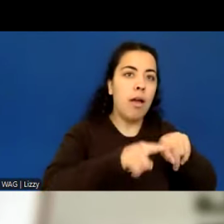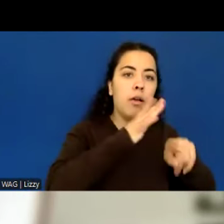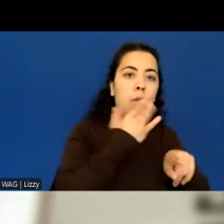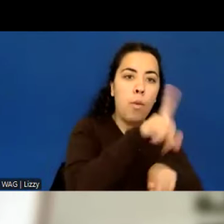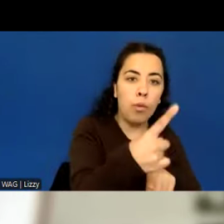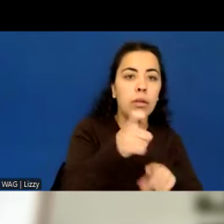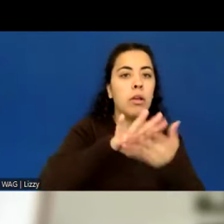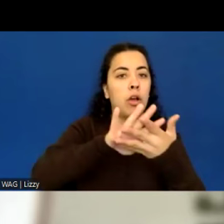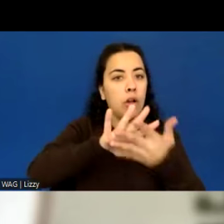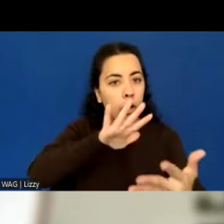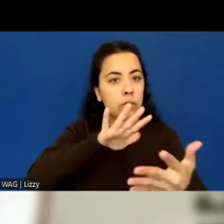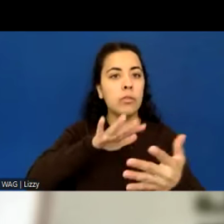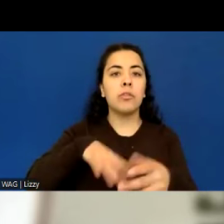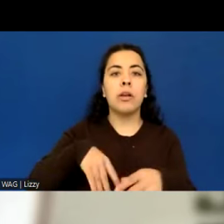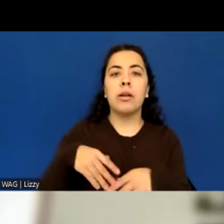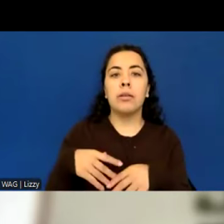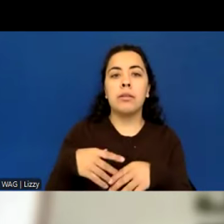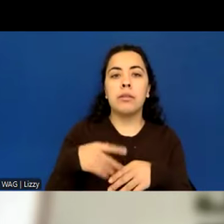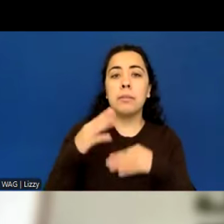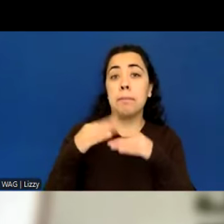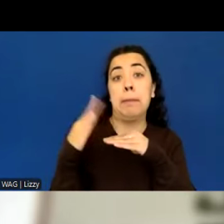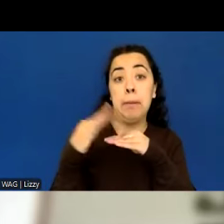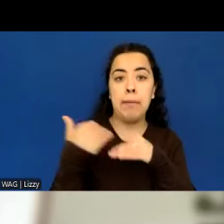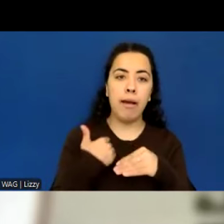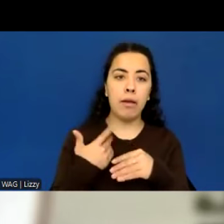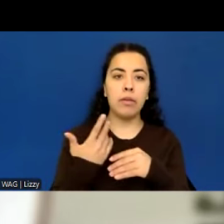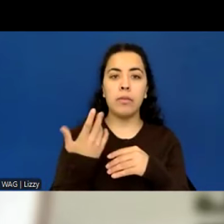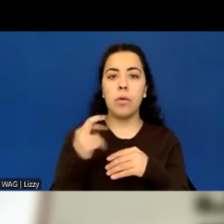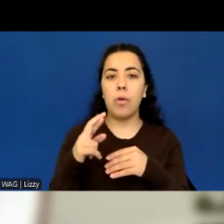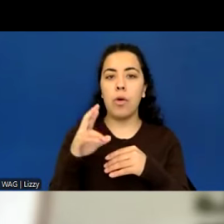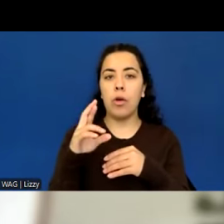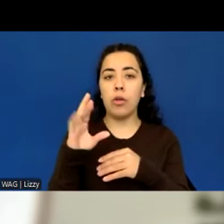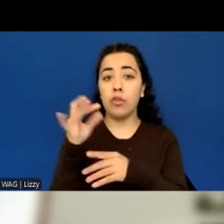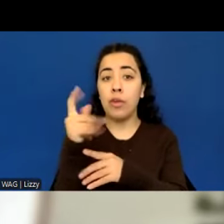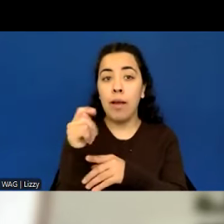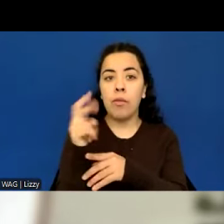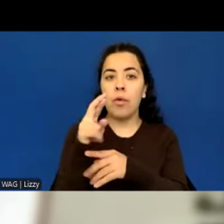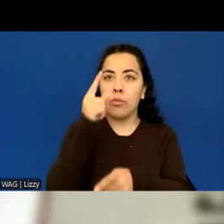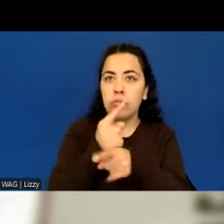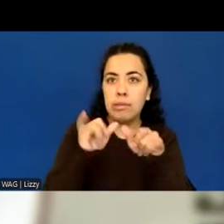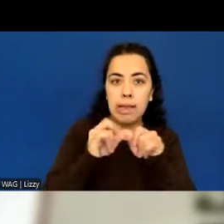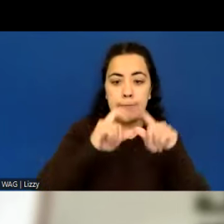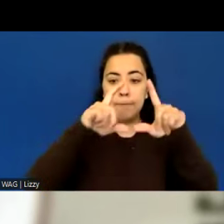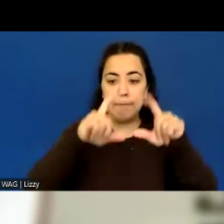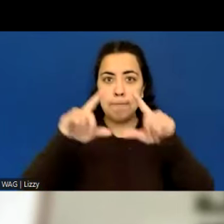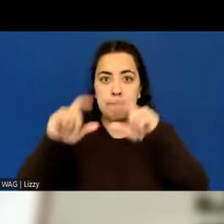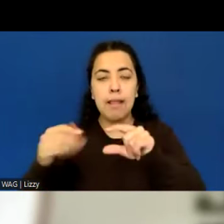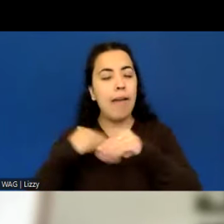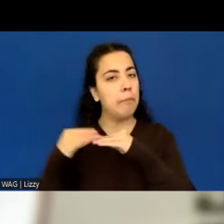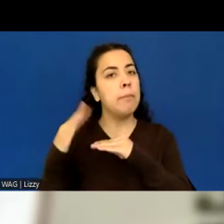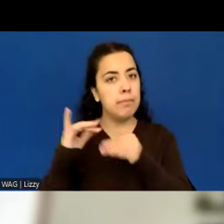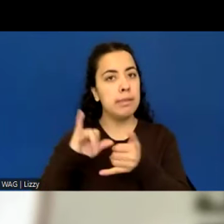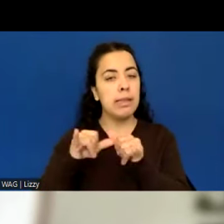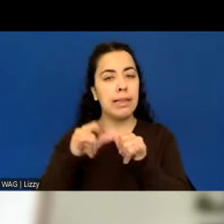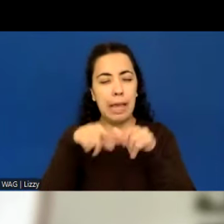The accessibility guideline requires specific minimum sizes for the elements, in particular for